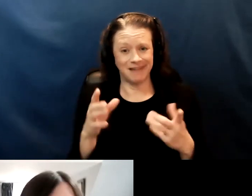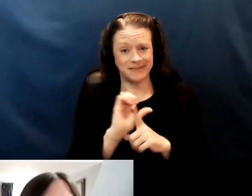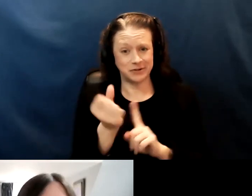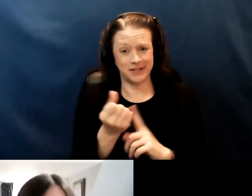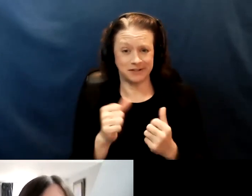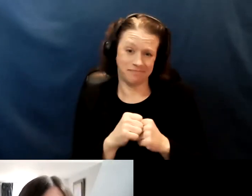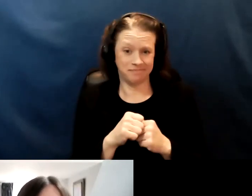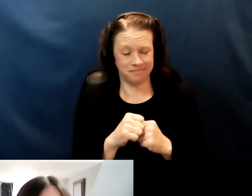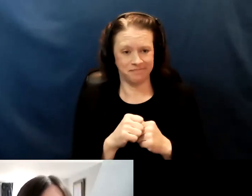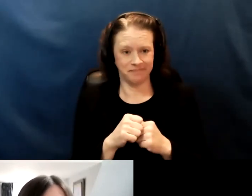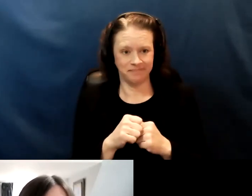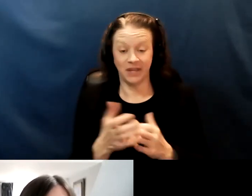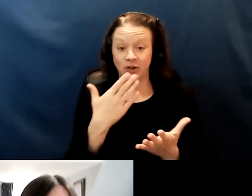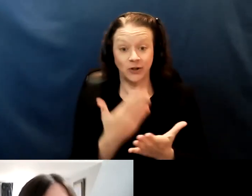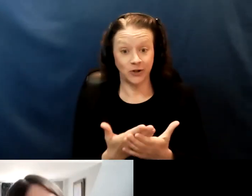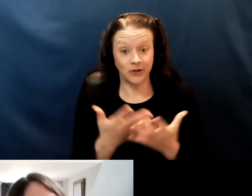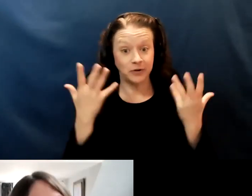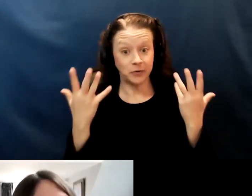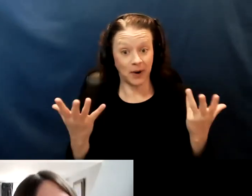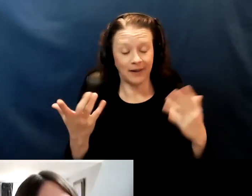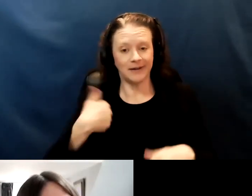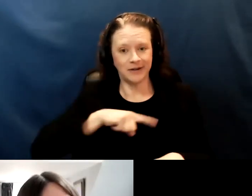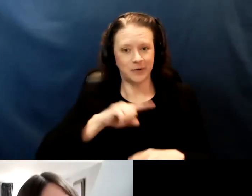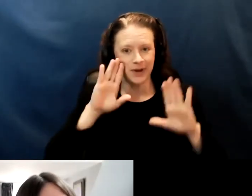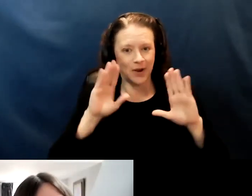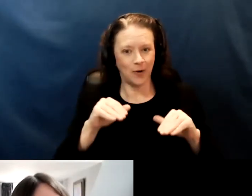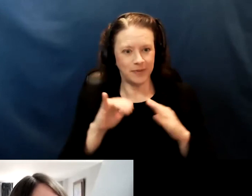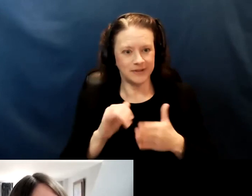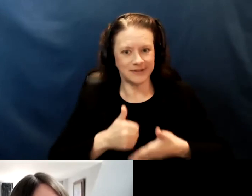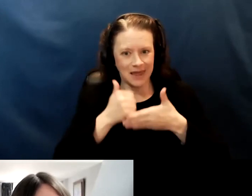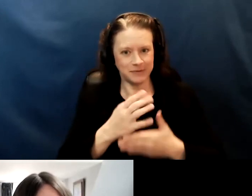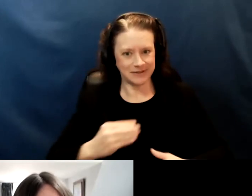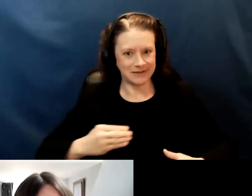Good. Well, we hope that this helps inspire you to get started.